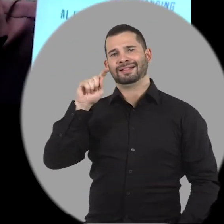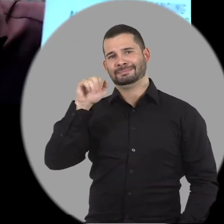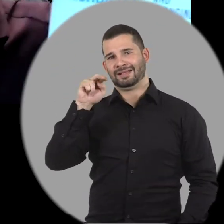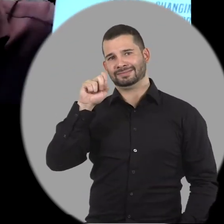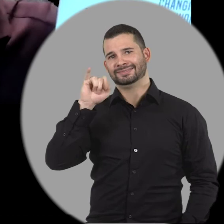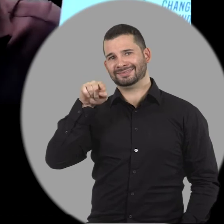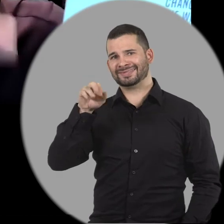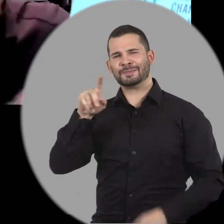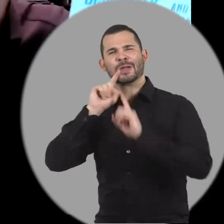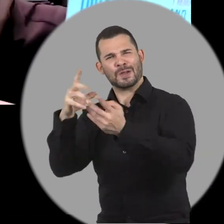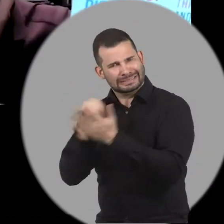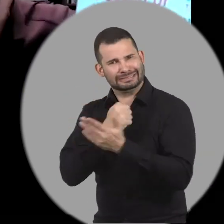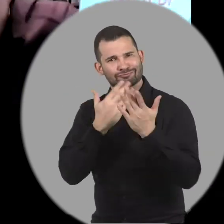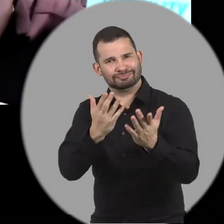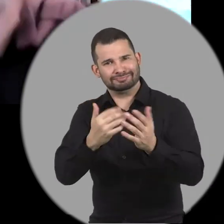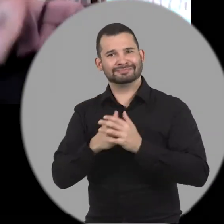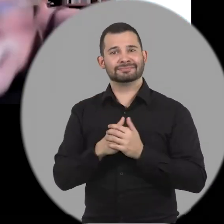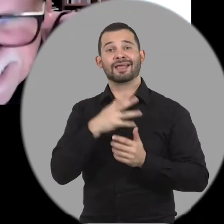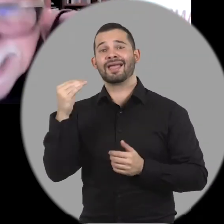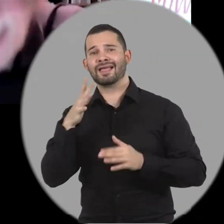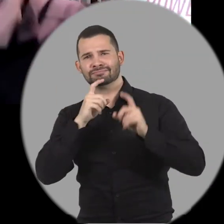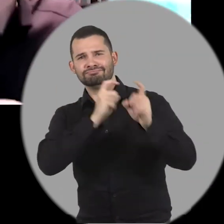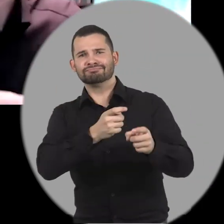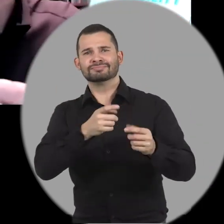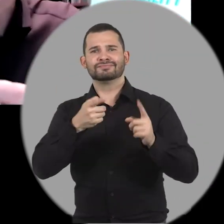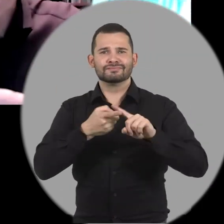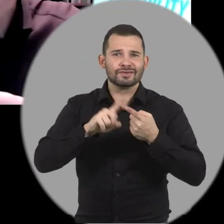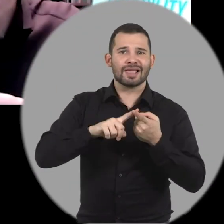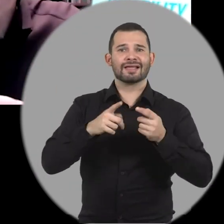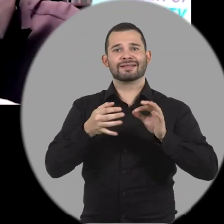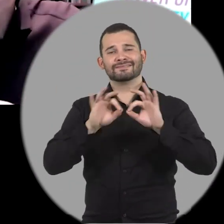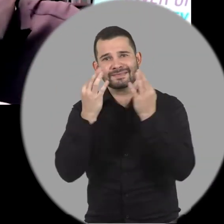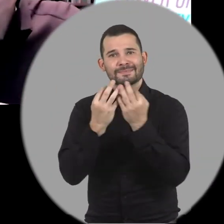website, aletmanski.com. Pick it up for yourself or give it as a gift to family, or friends.